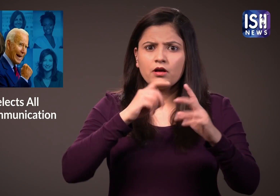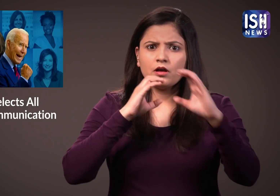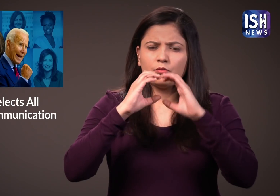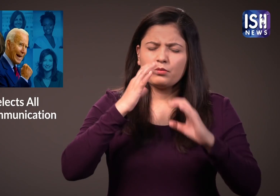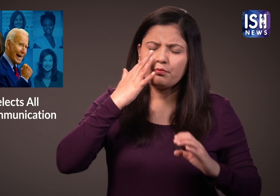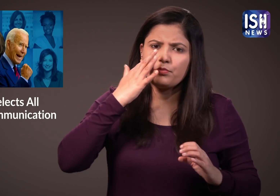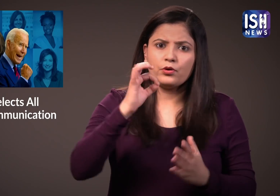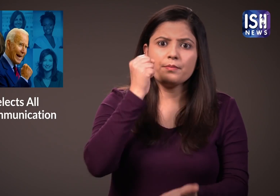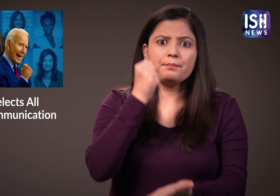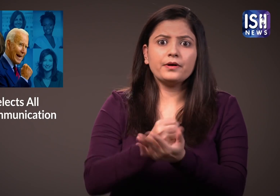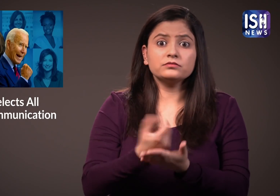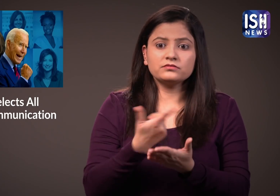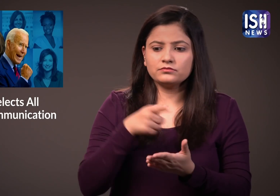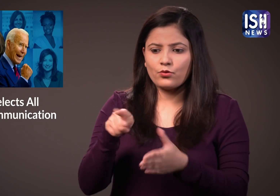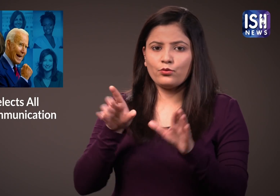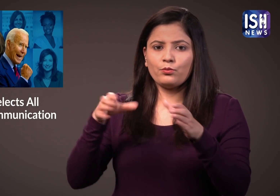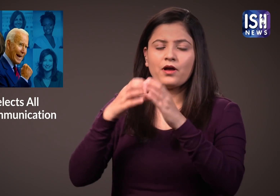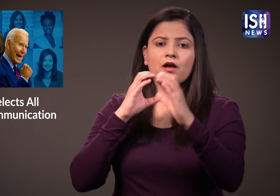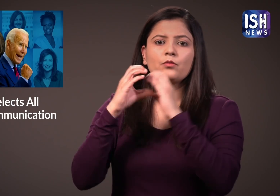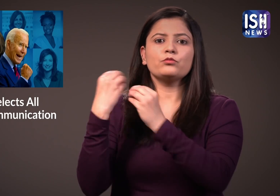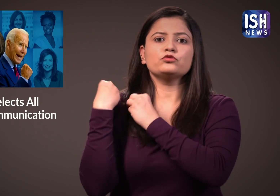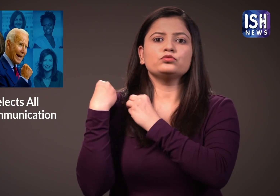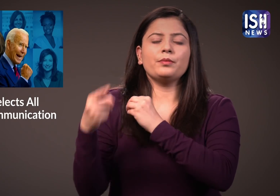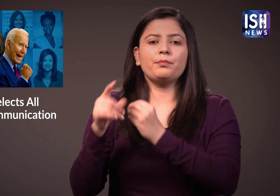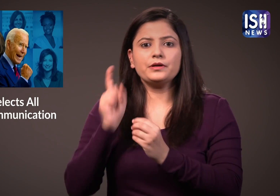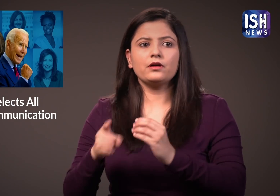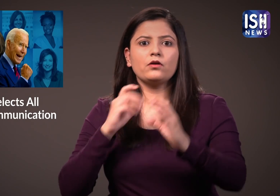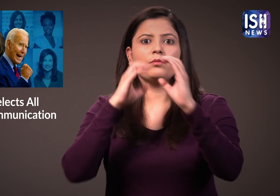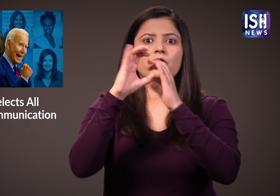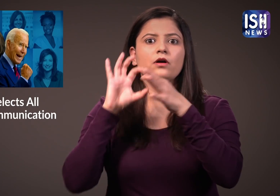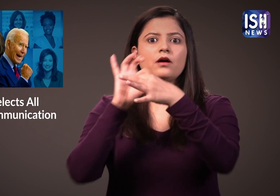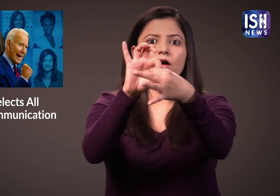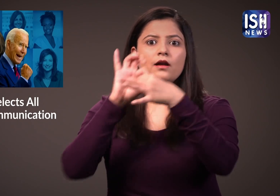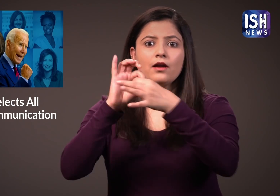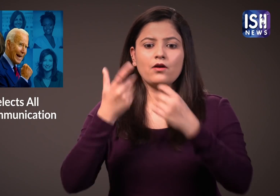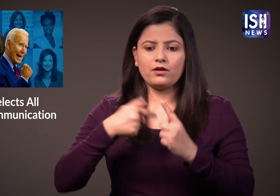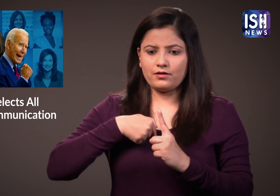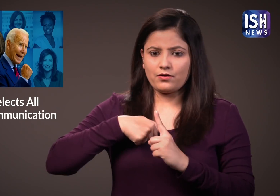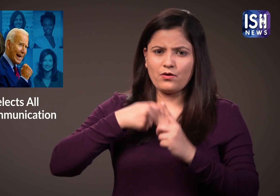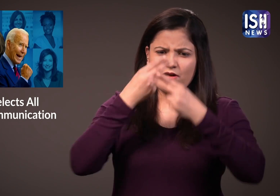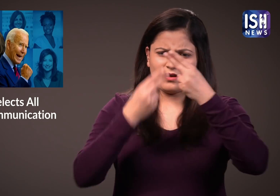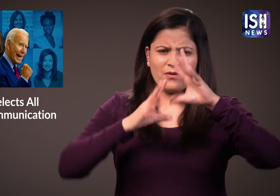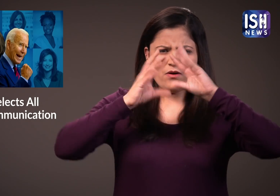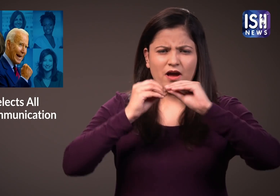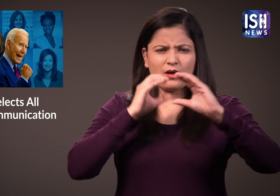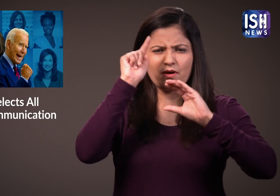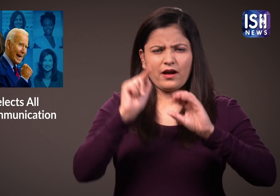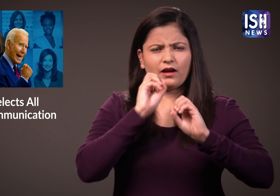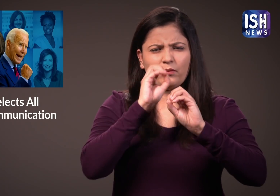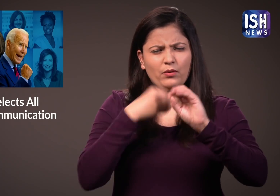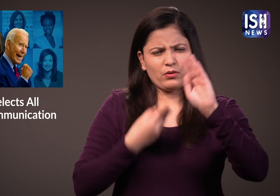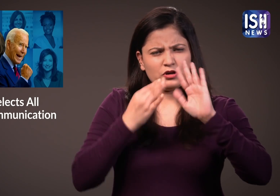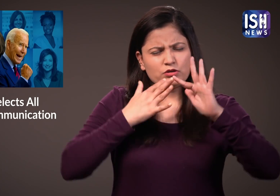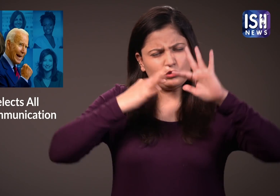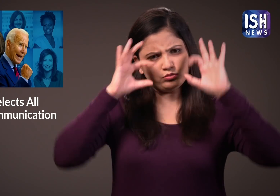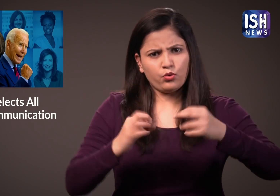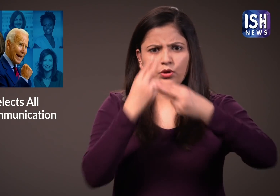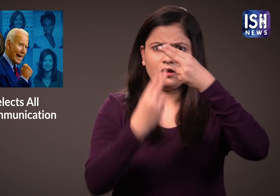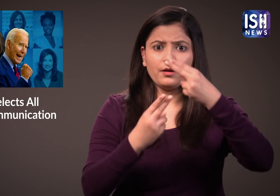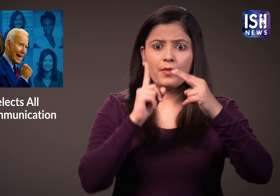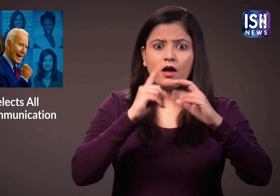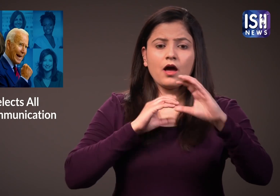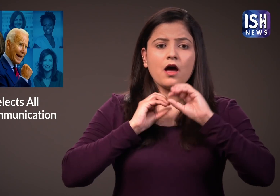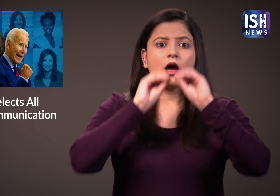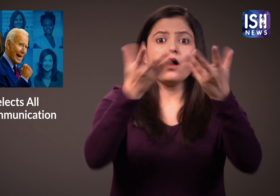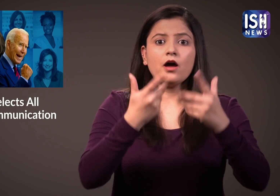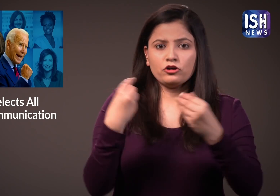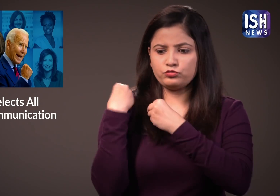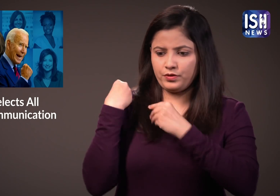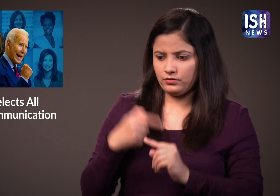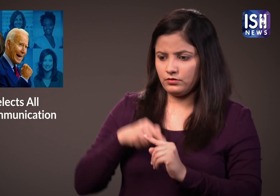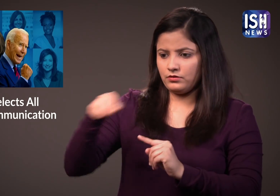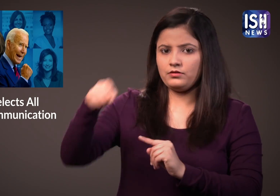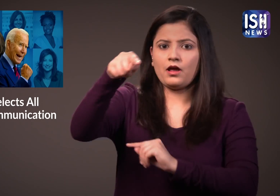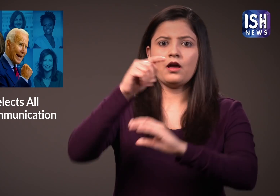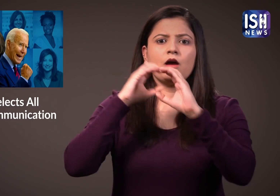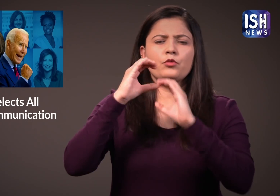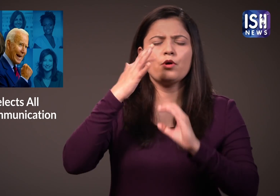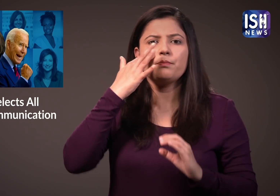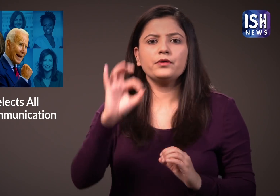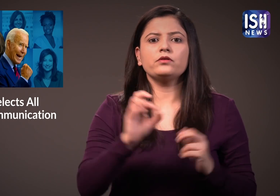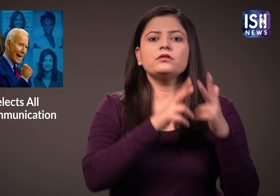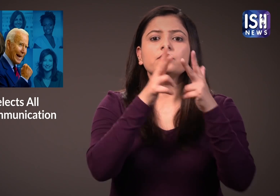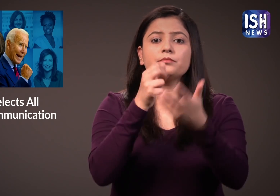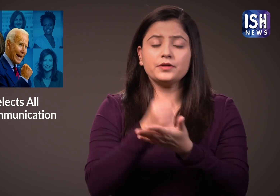Hence, it is necesary to have a communication team that shares updates transparently.